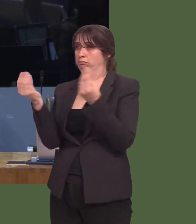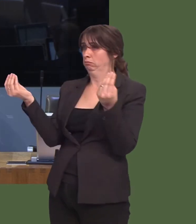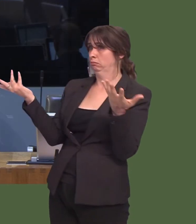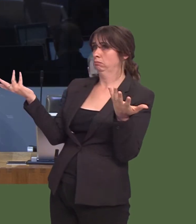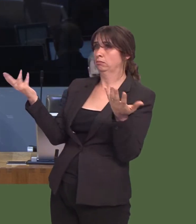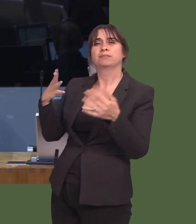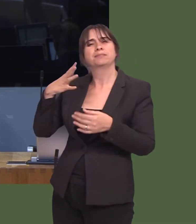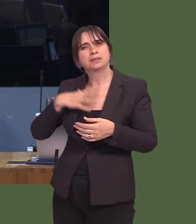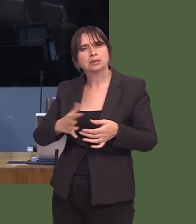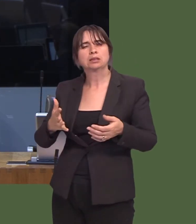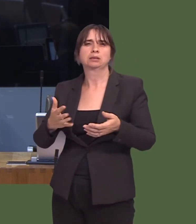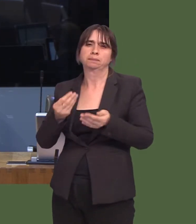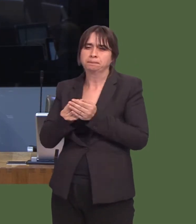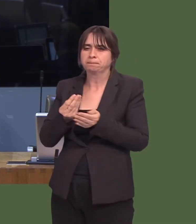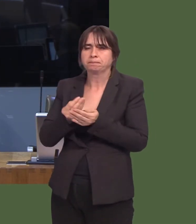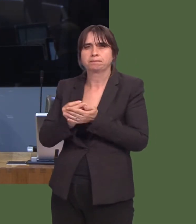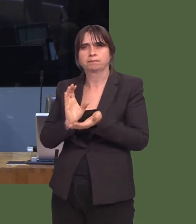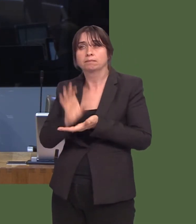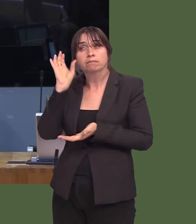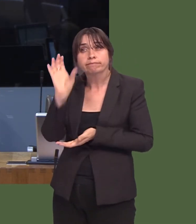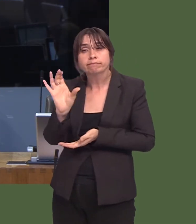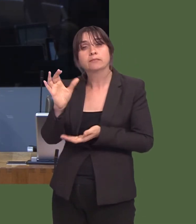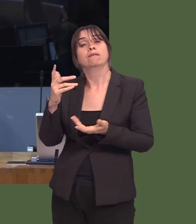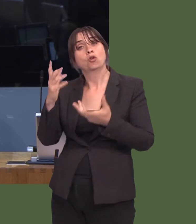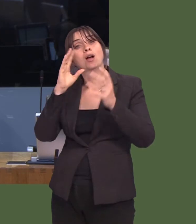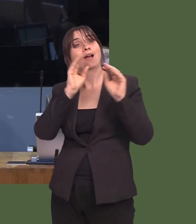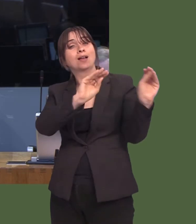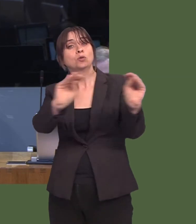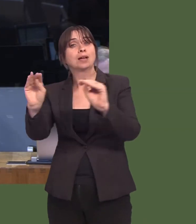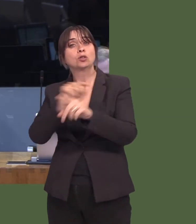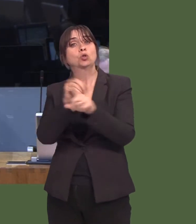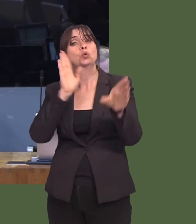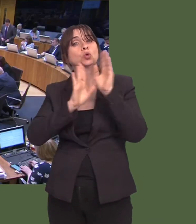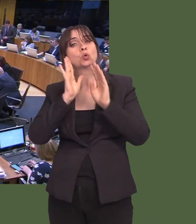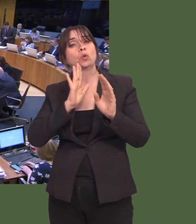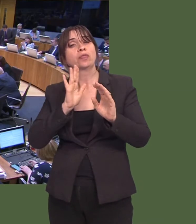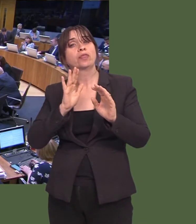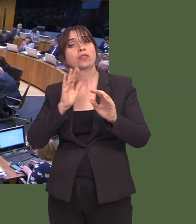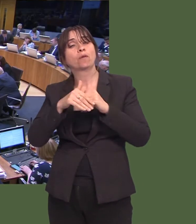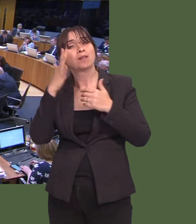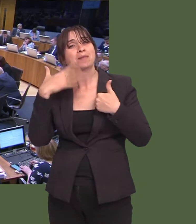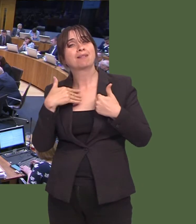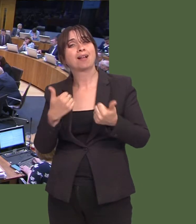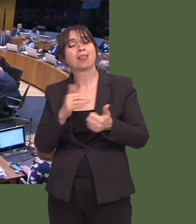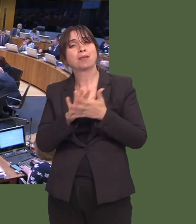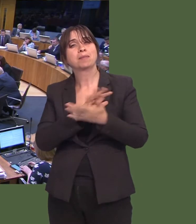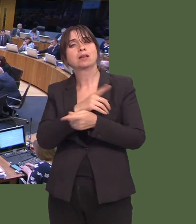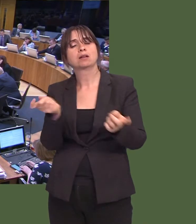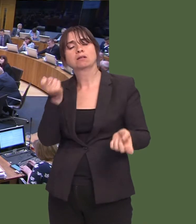to invest in mental health education for young people in order to raise awareness among that group?